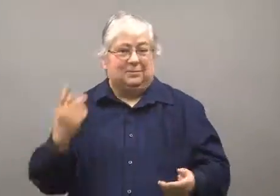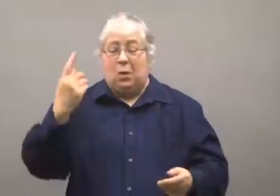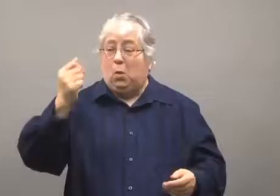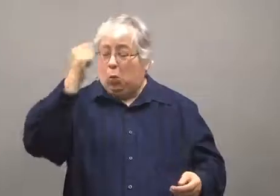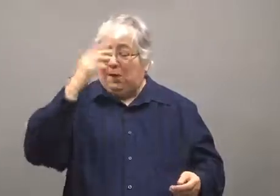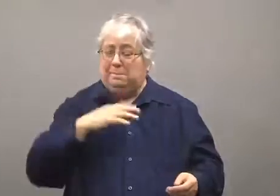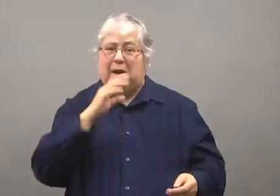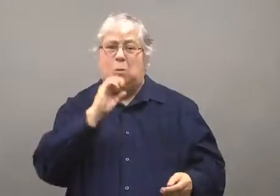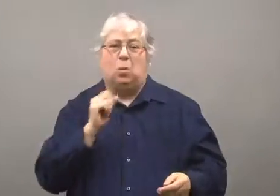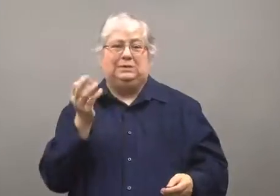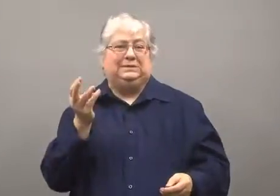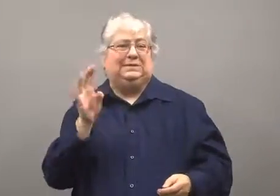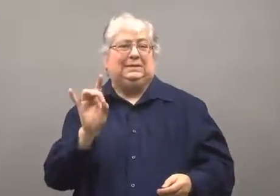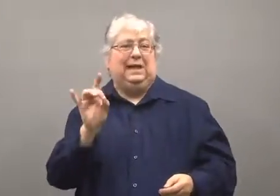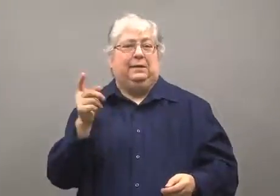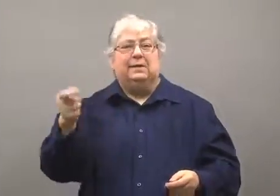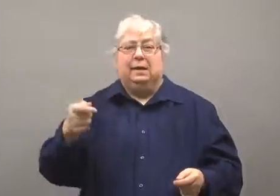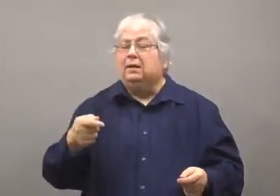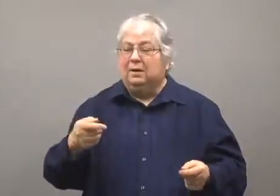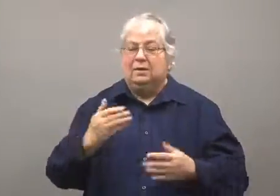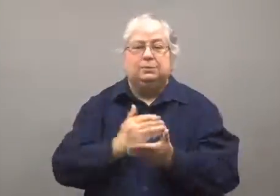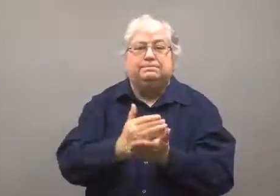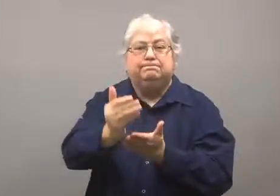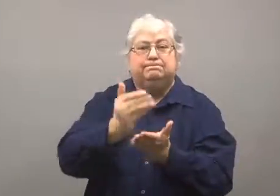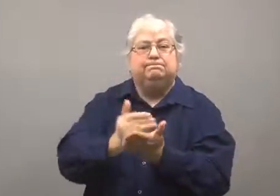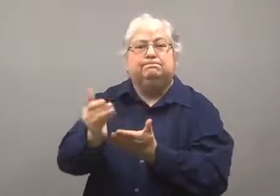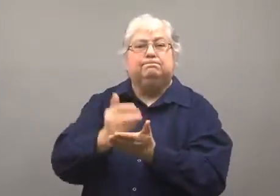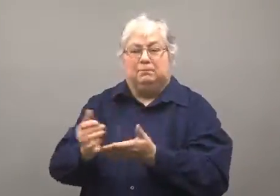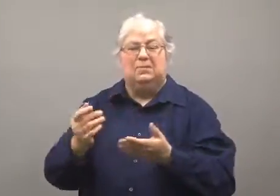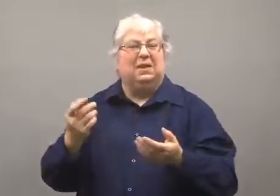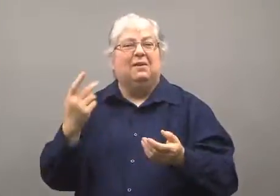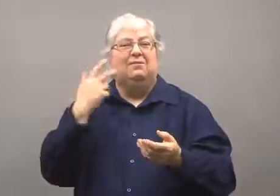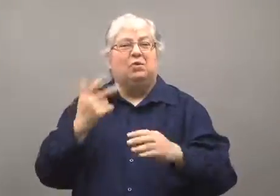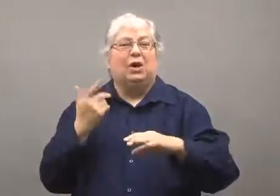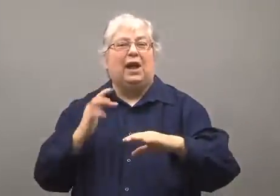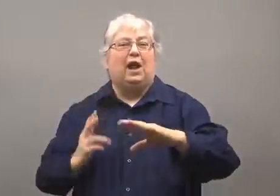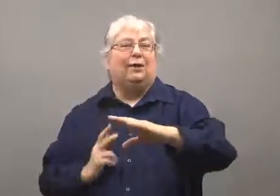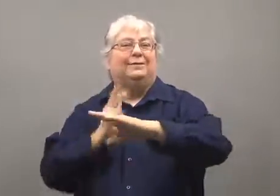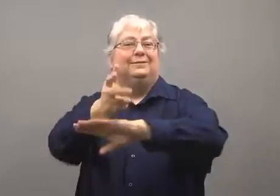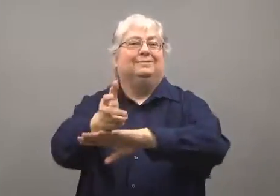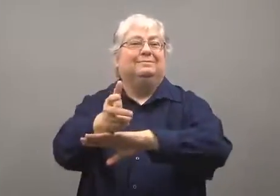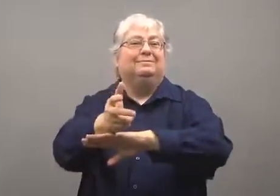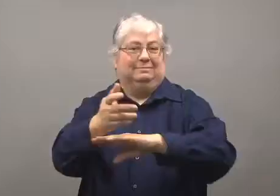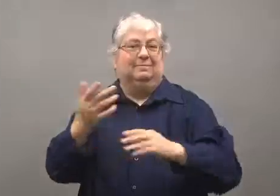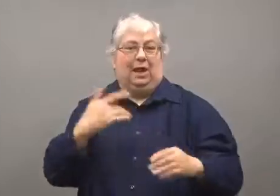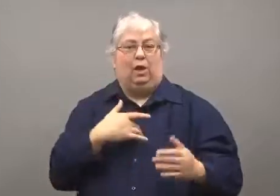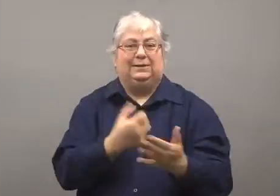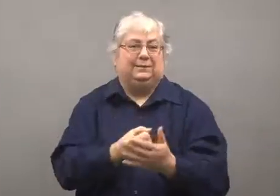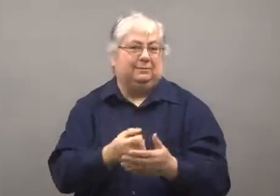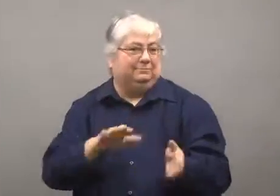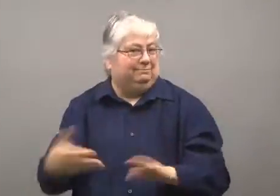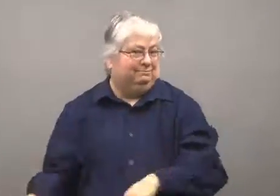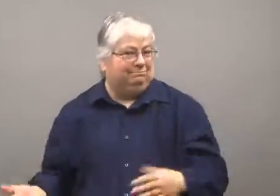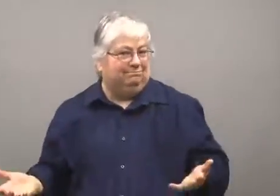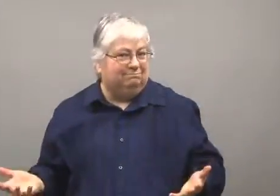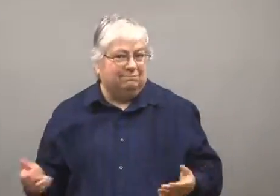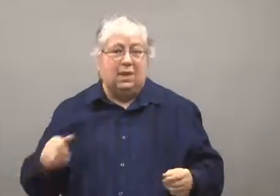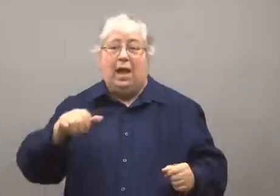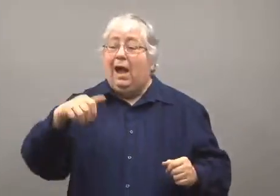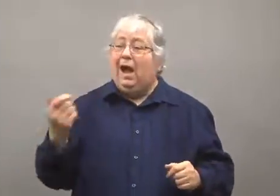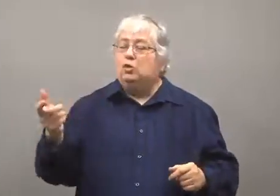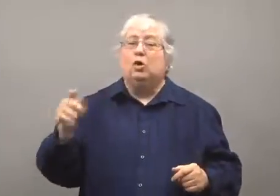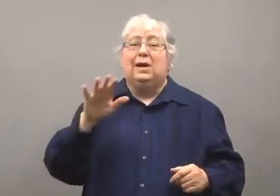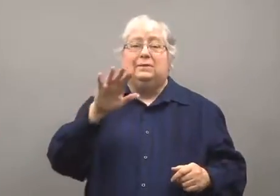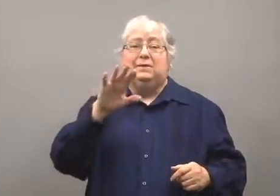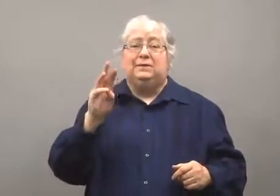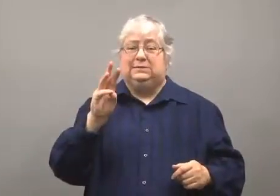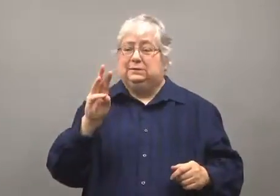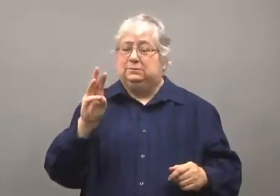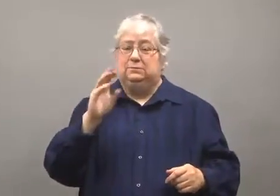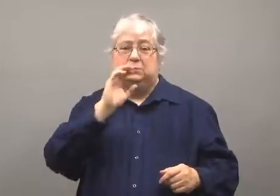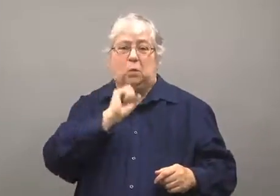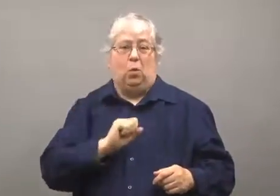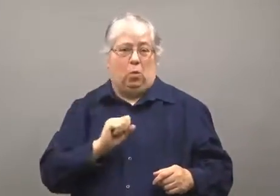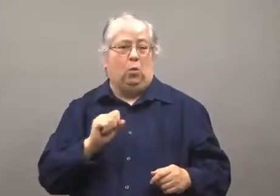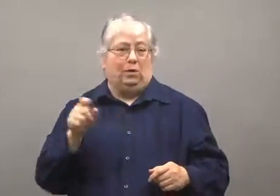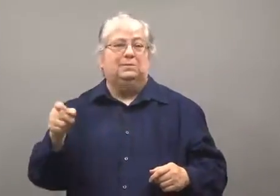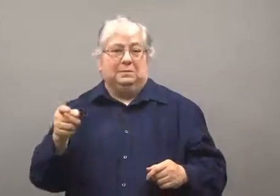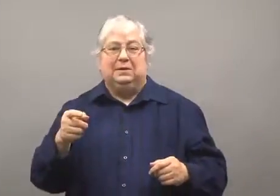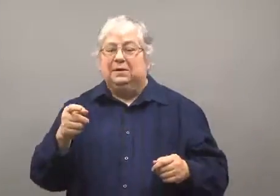A 68 year old man was plowing out a driveway. He suffered a heart attack and died.